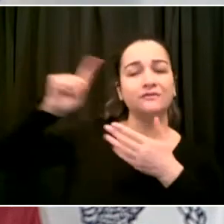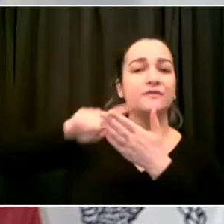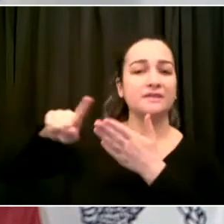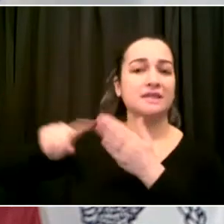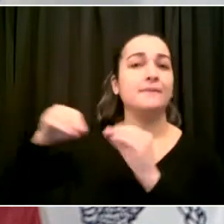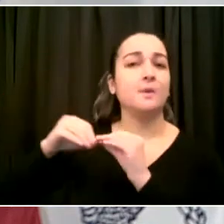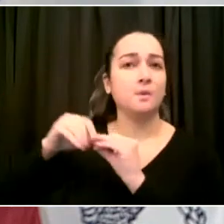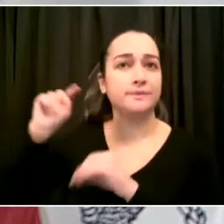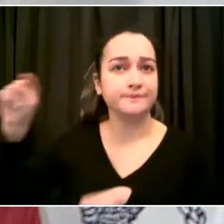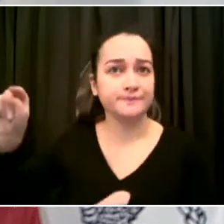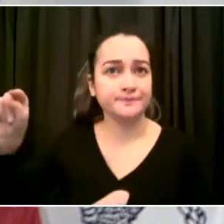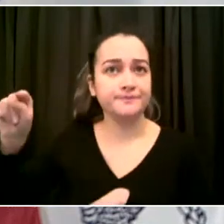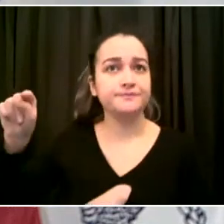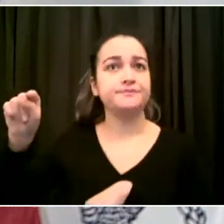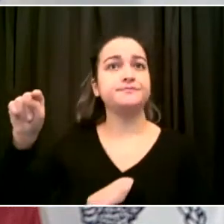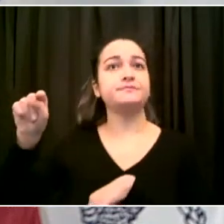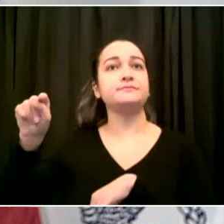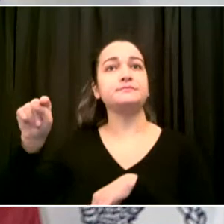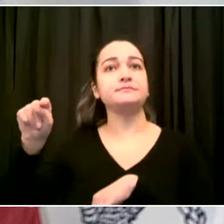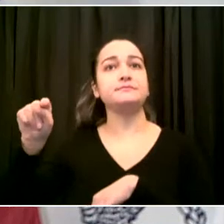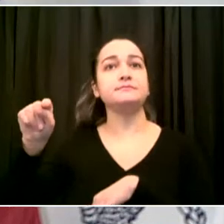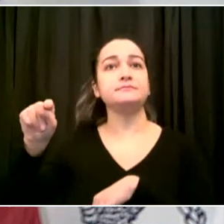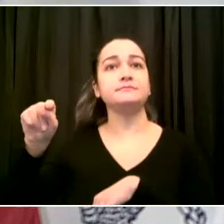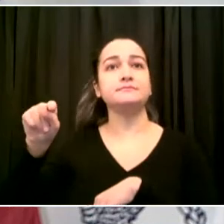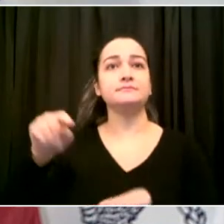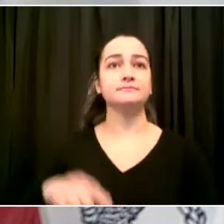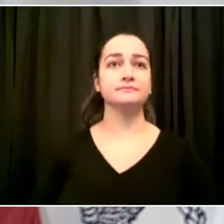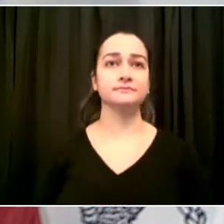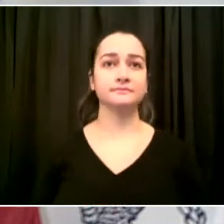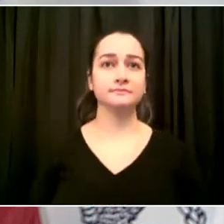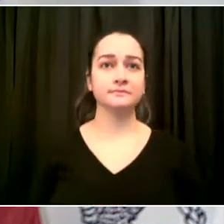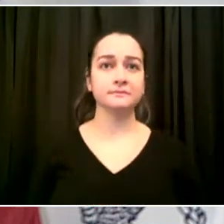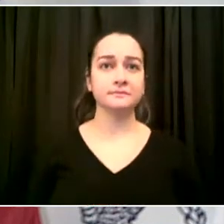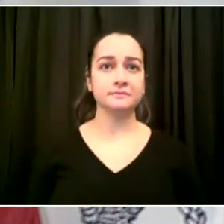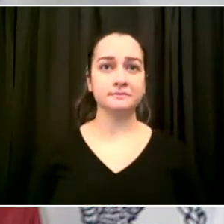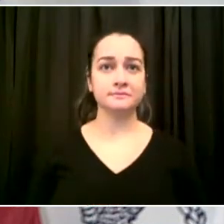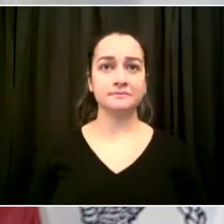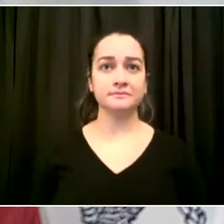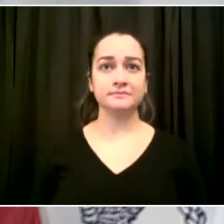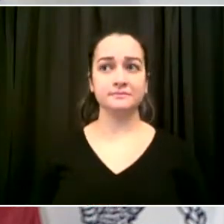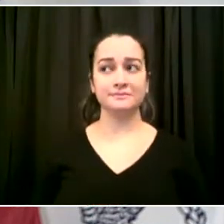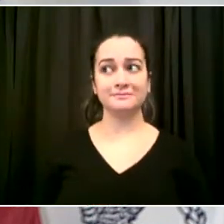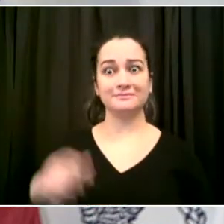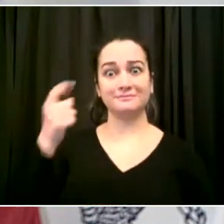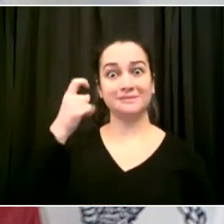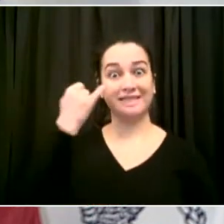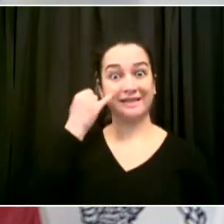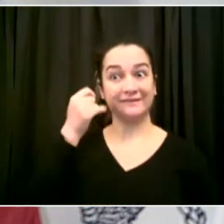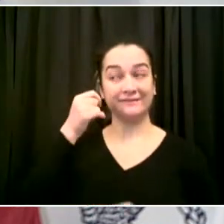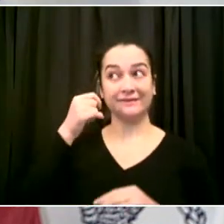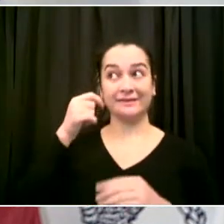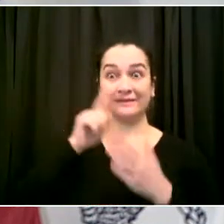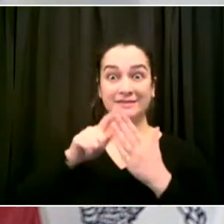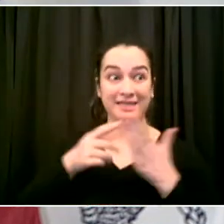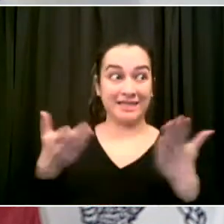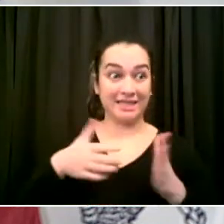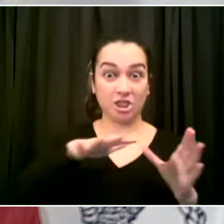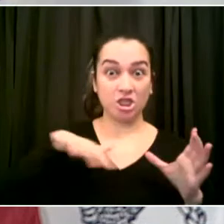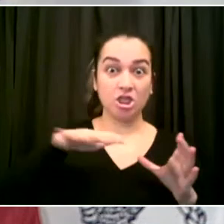TO THE TRUTH NOT FEEL THAT IN SOME WAY THAT T